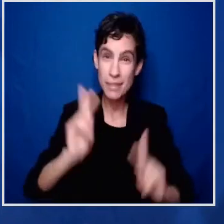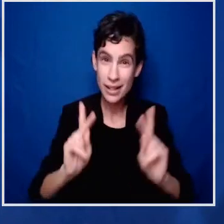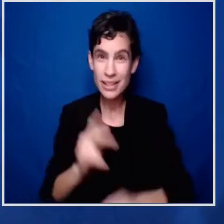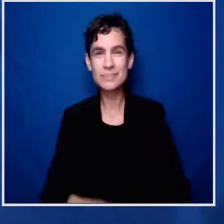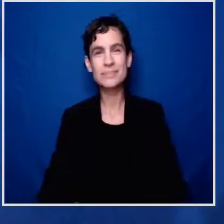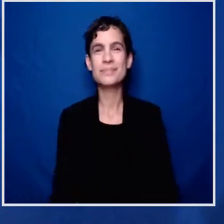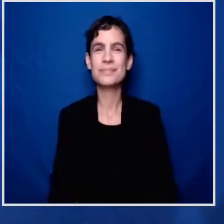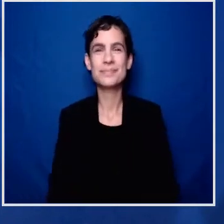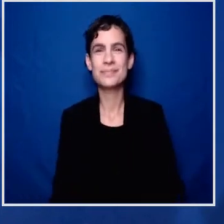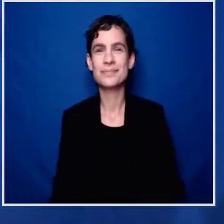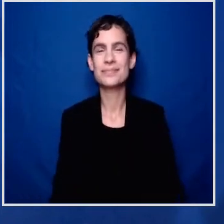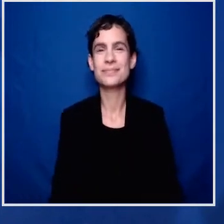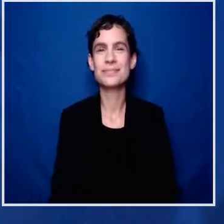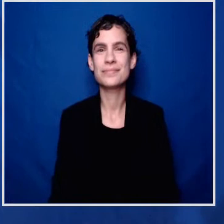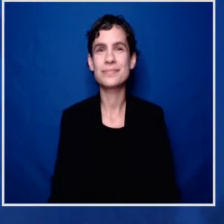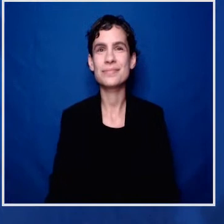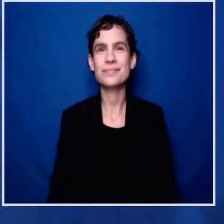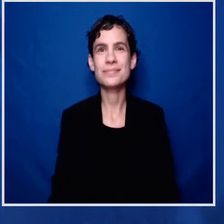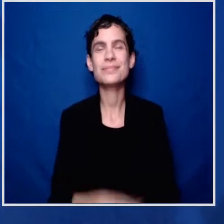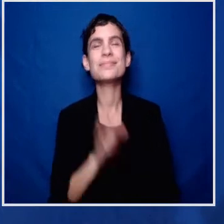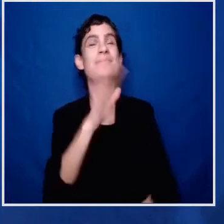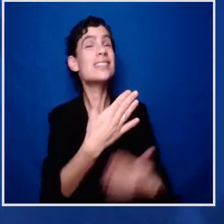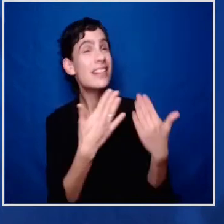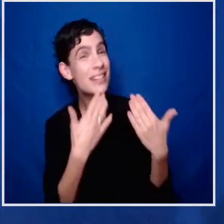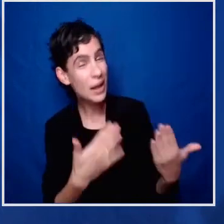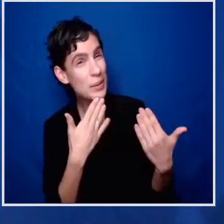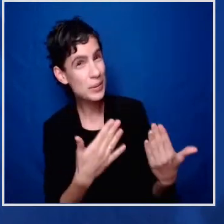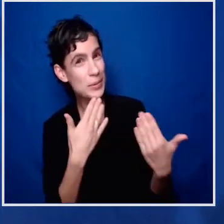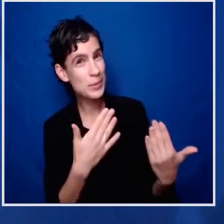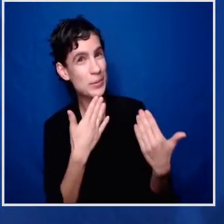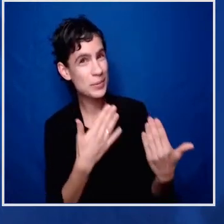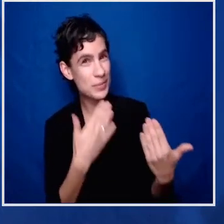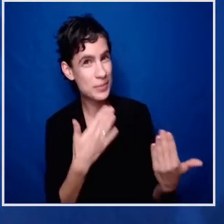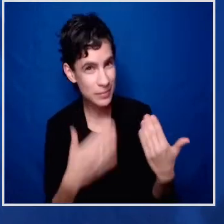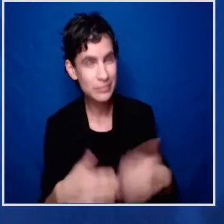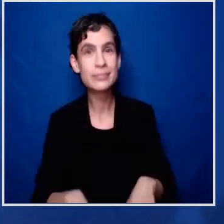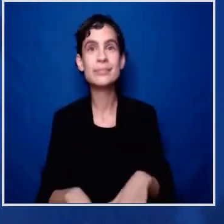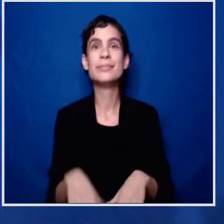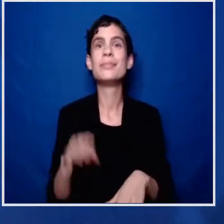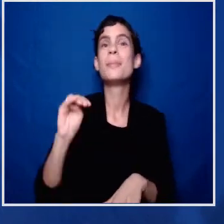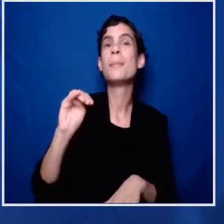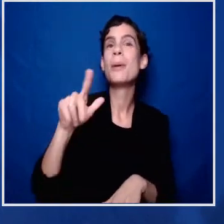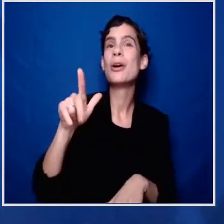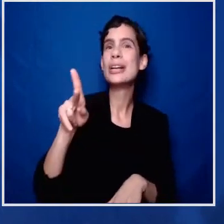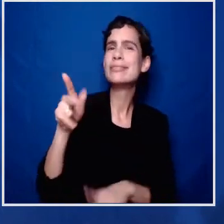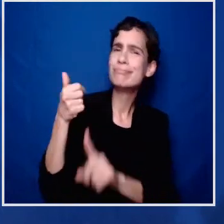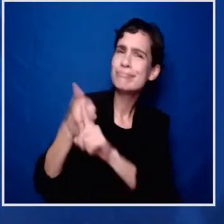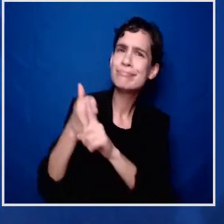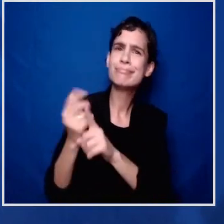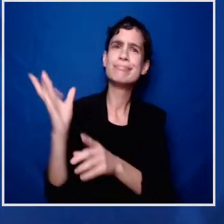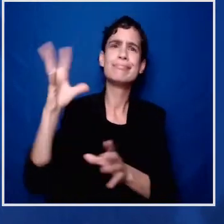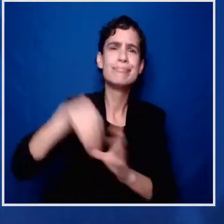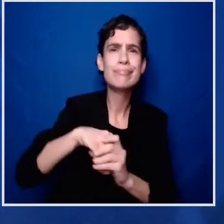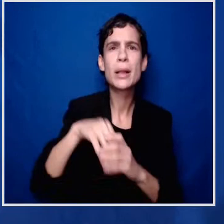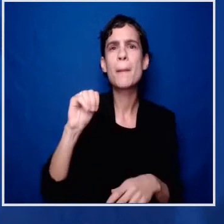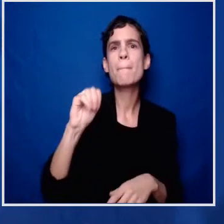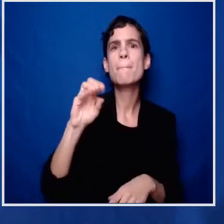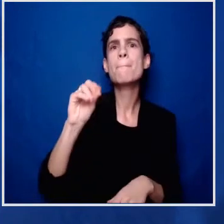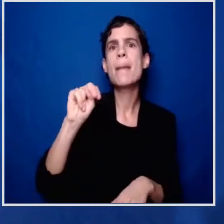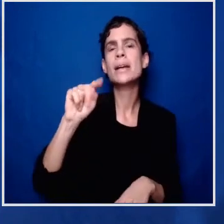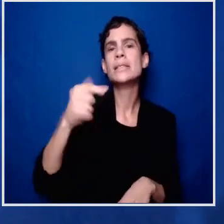THANK YOU, DERRICK JOHNSON.